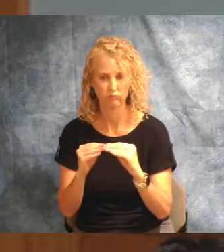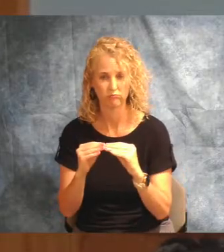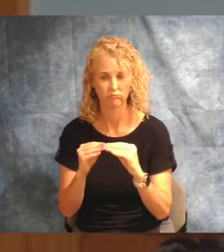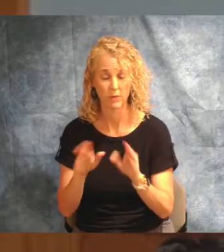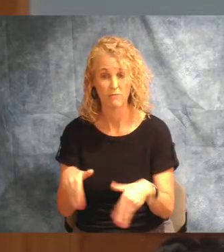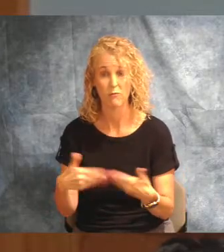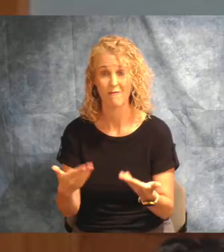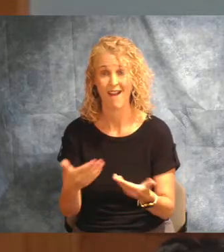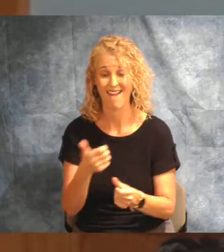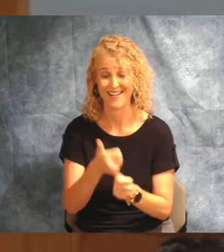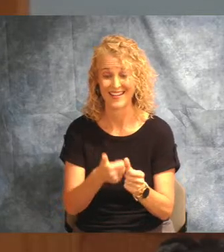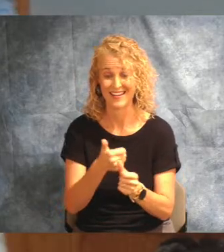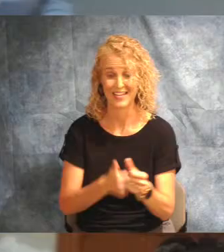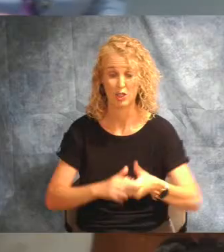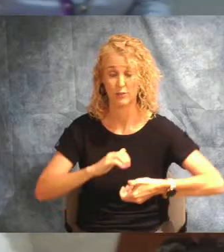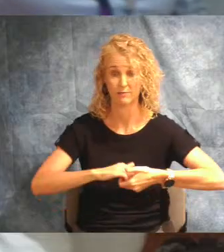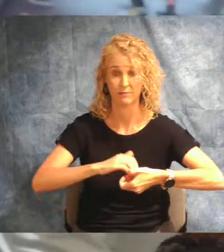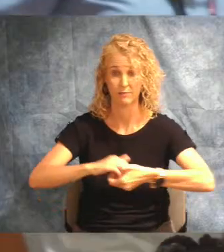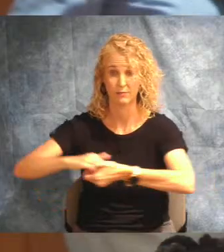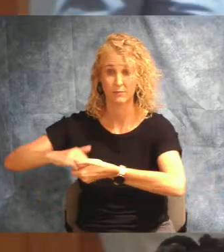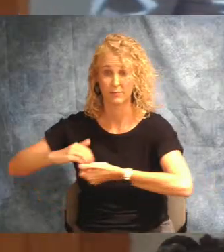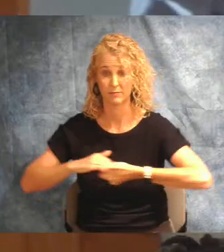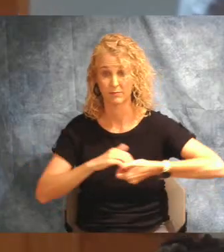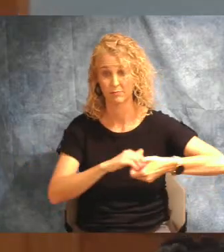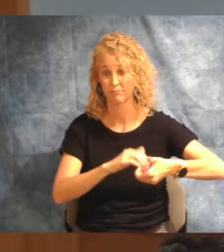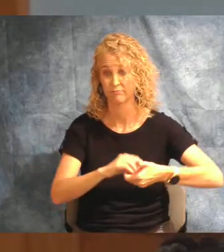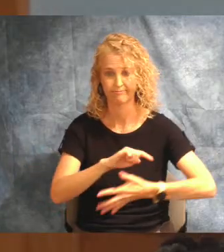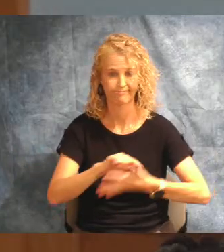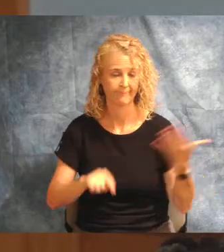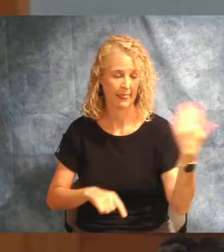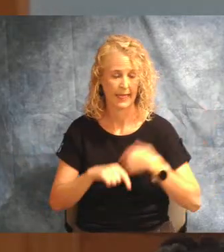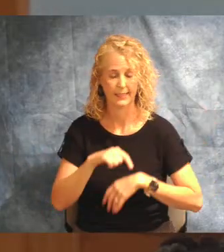each one of our partner agencies like conservation soil and water conservation district the